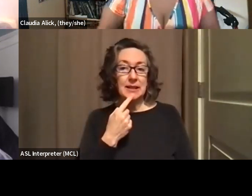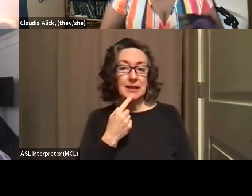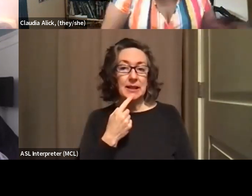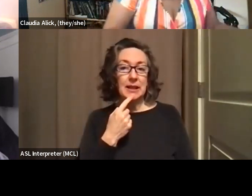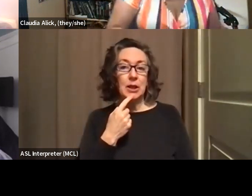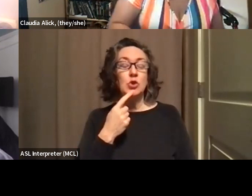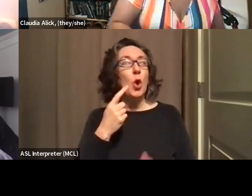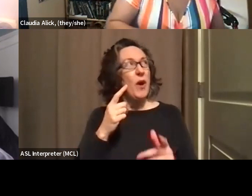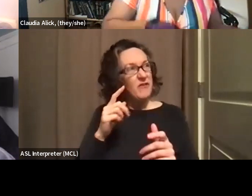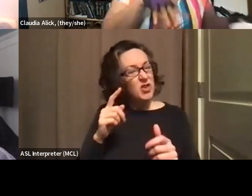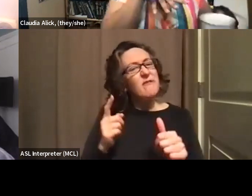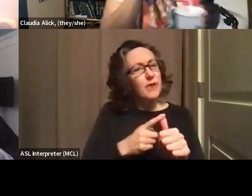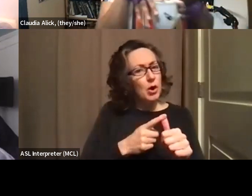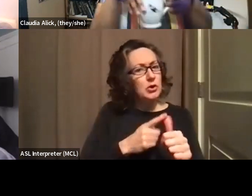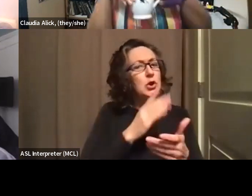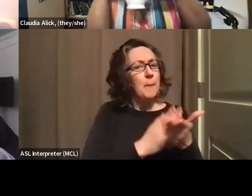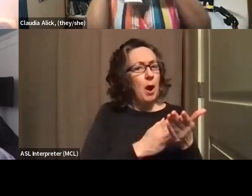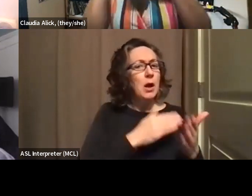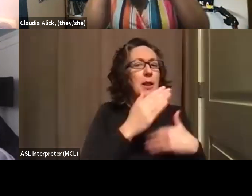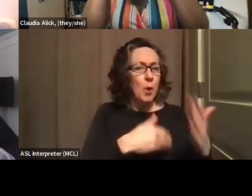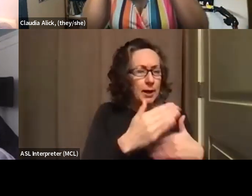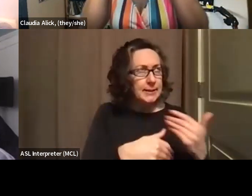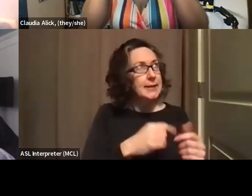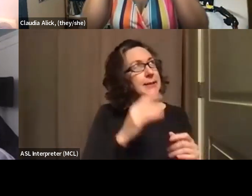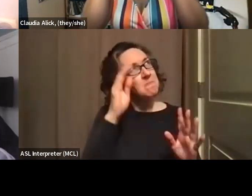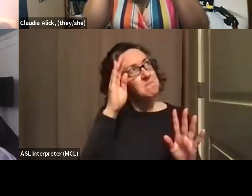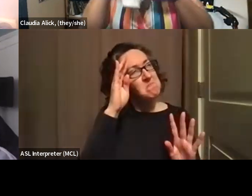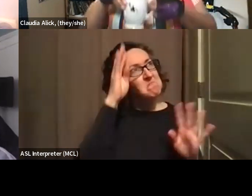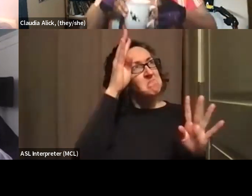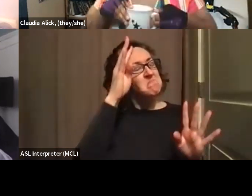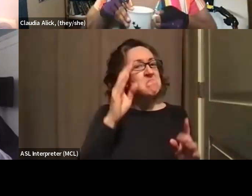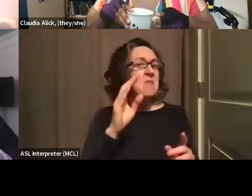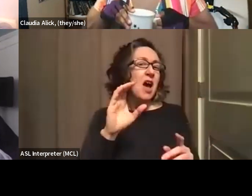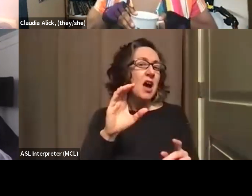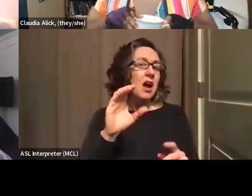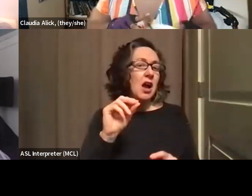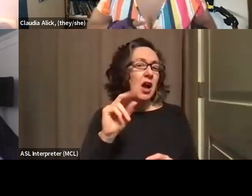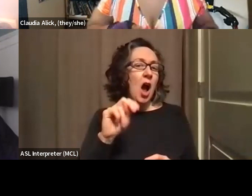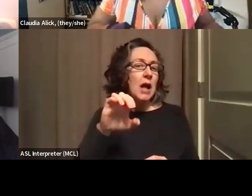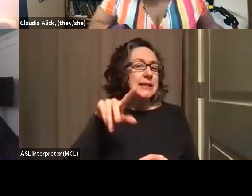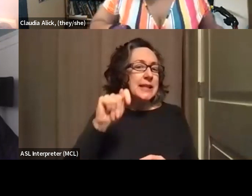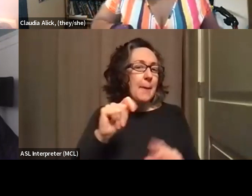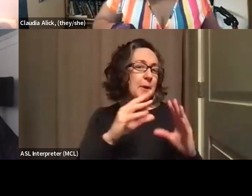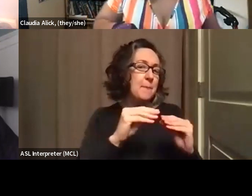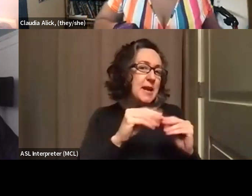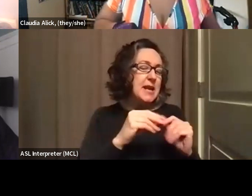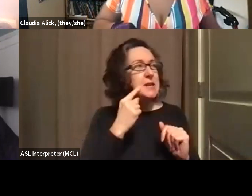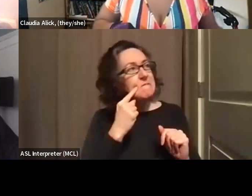And you can say this is important to us and looking at the concepts, universal design,